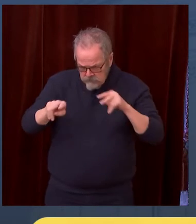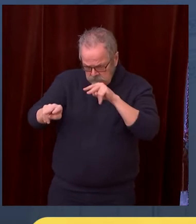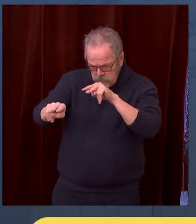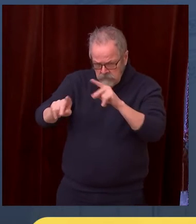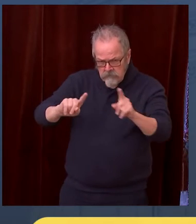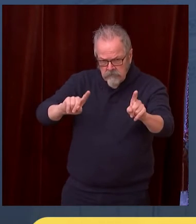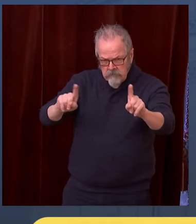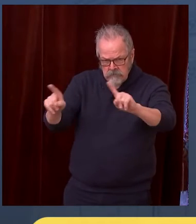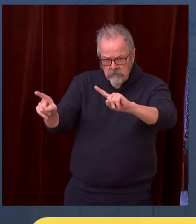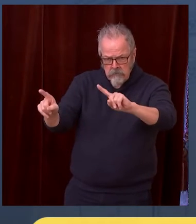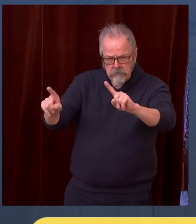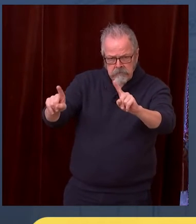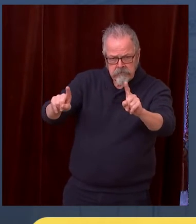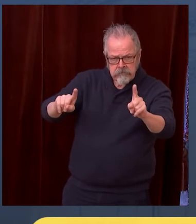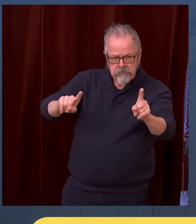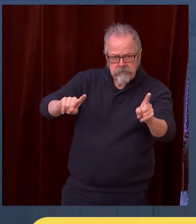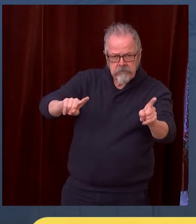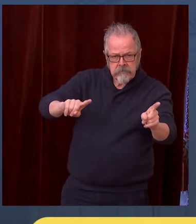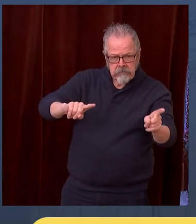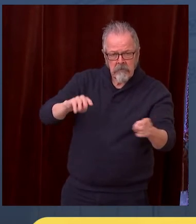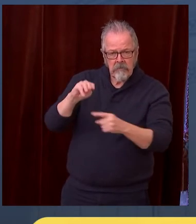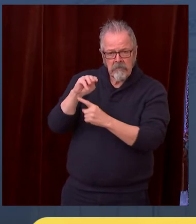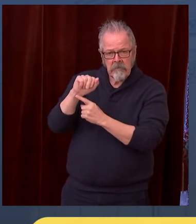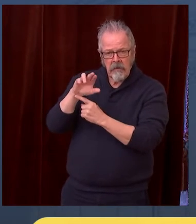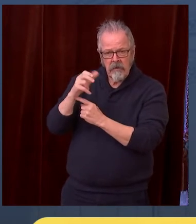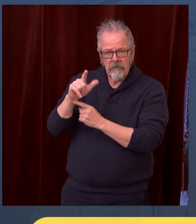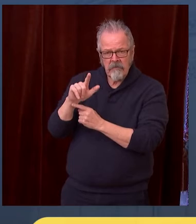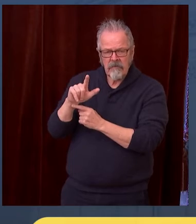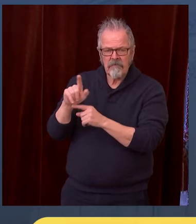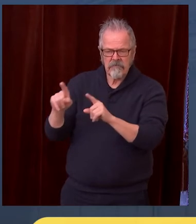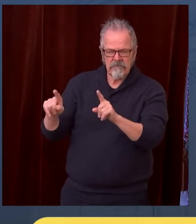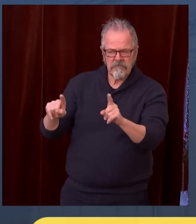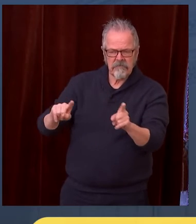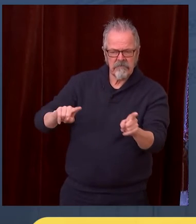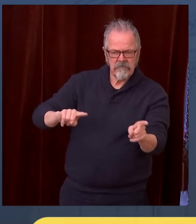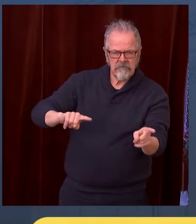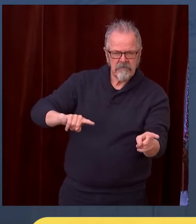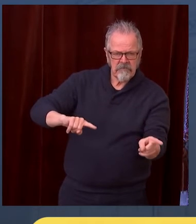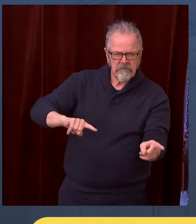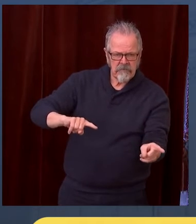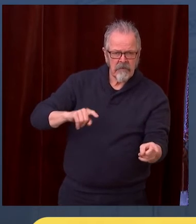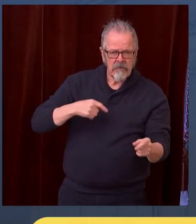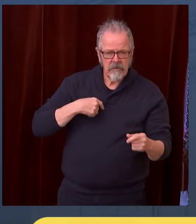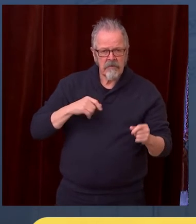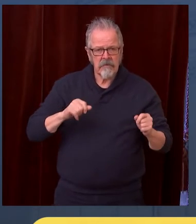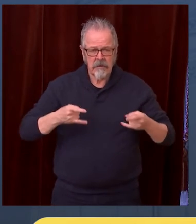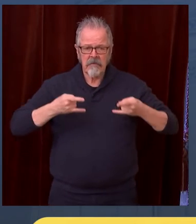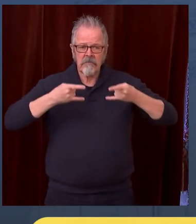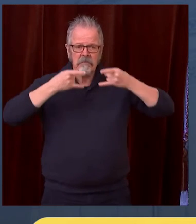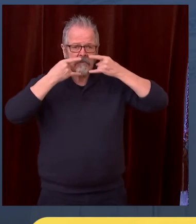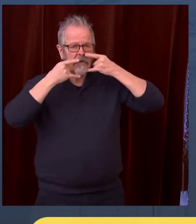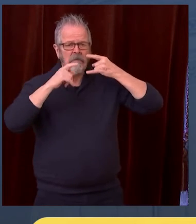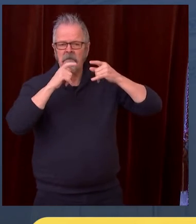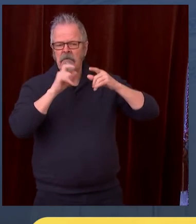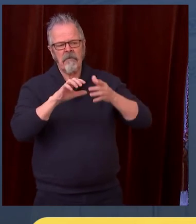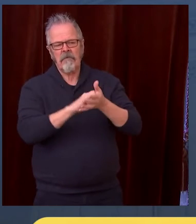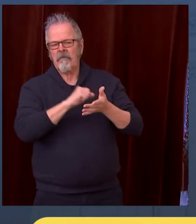Well, we can remove the requirement to wear masks in most of our situations.